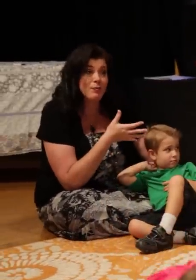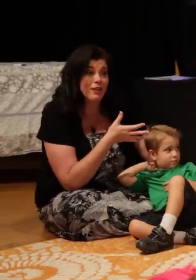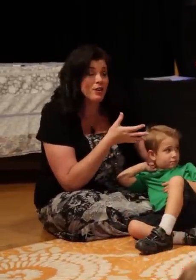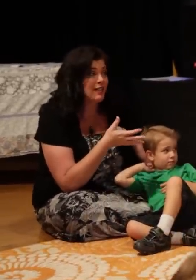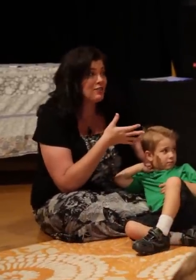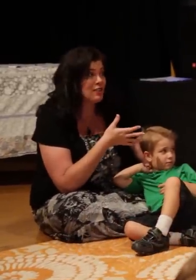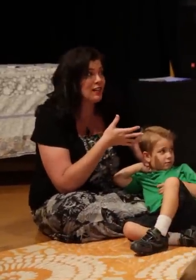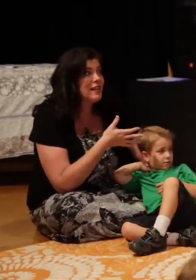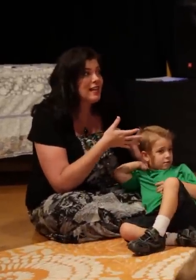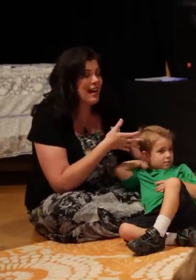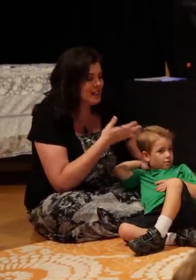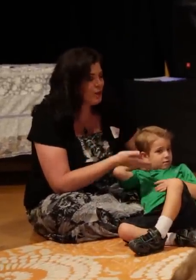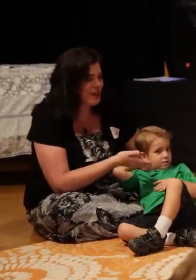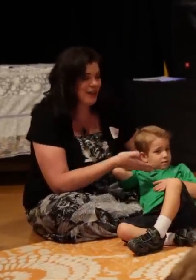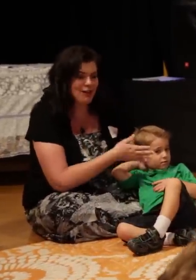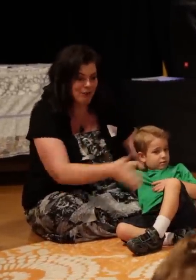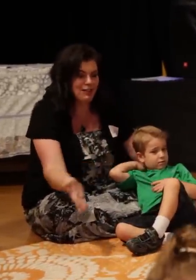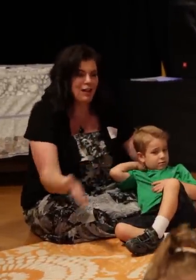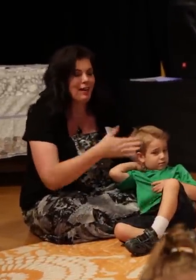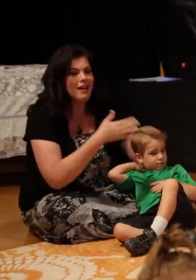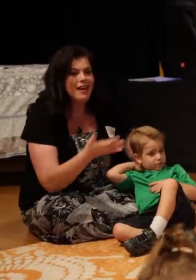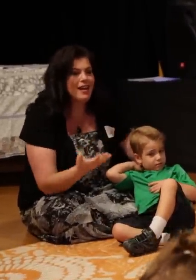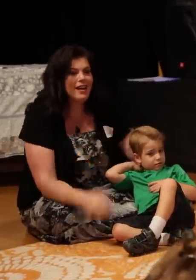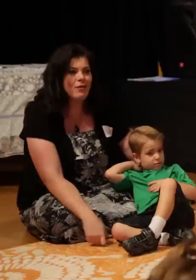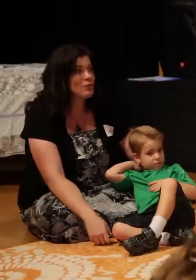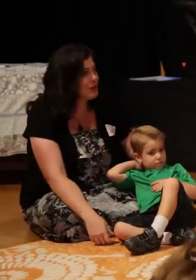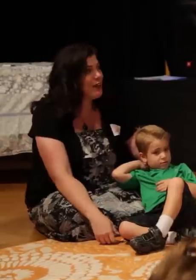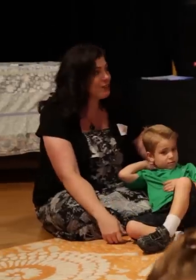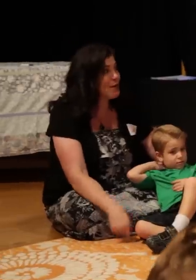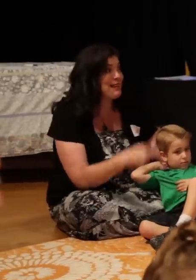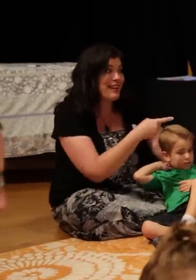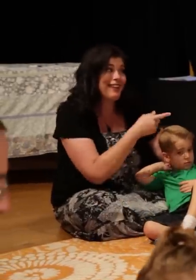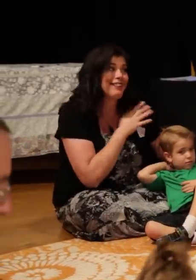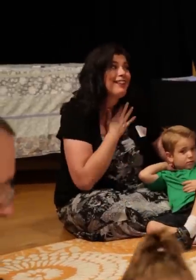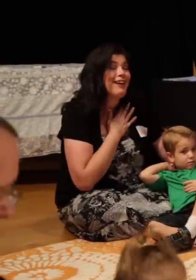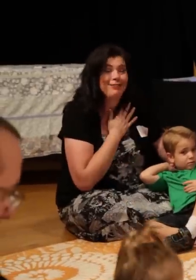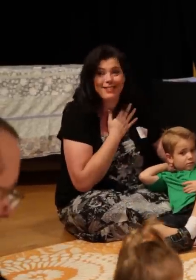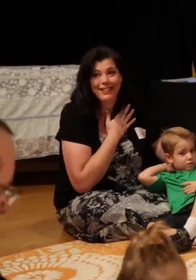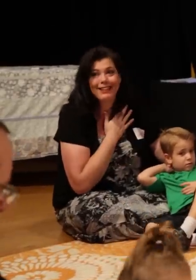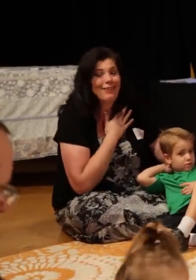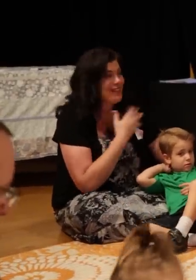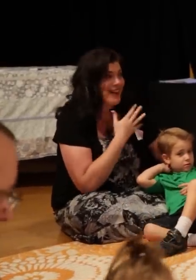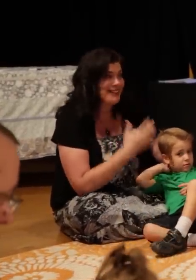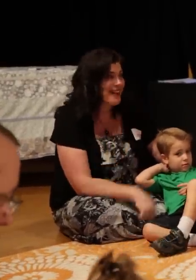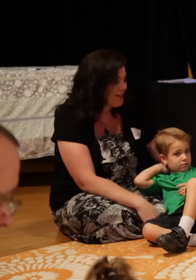with his potty training last year. He's four now. He's gotten really tall, but he was really having a hard time, and he loved that